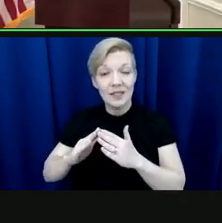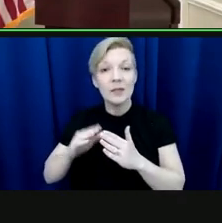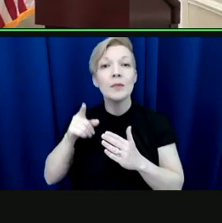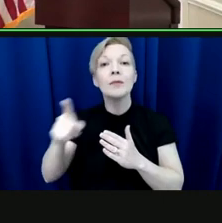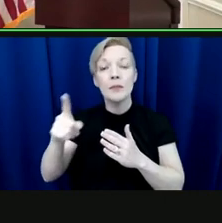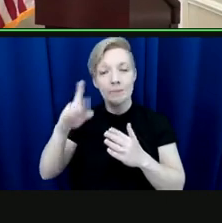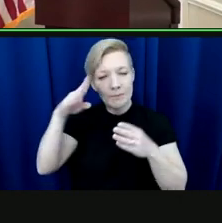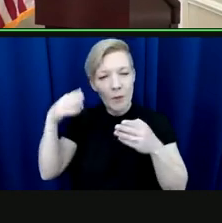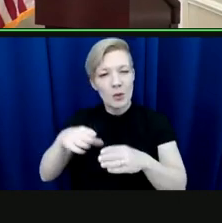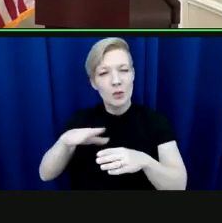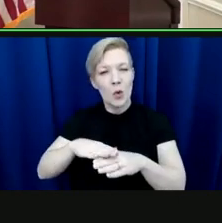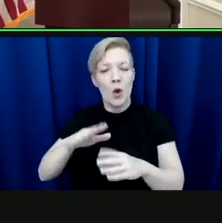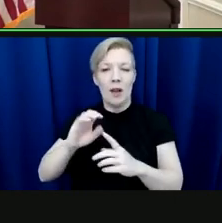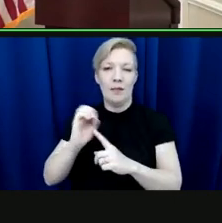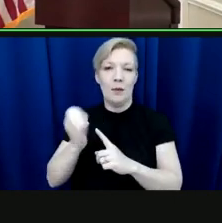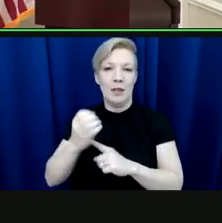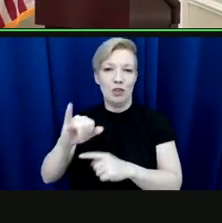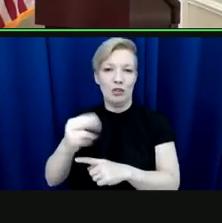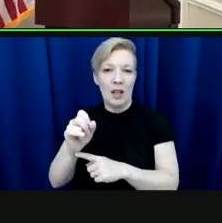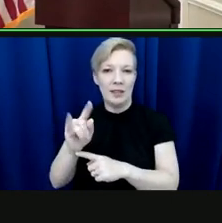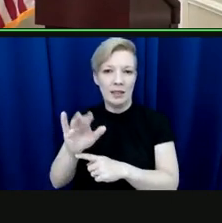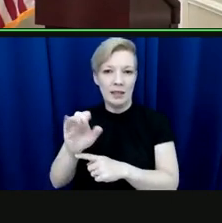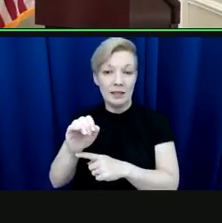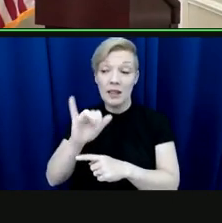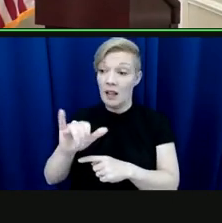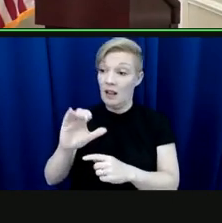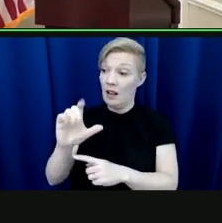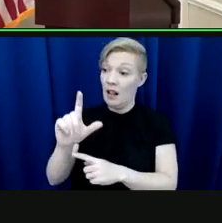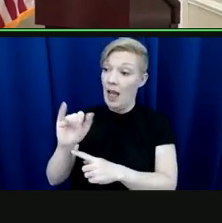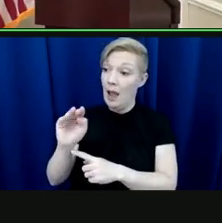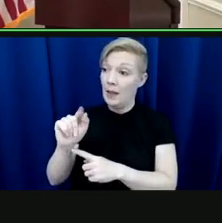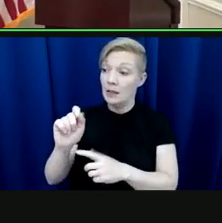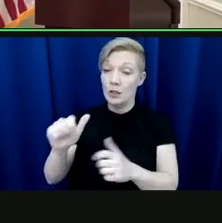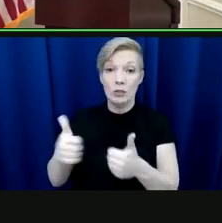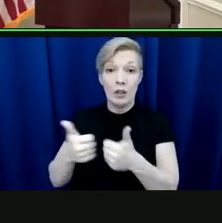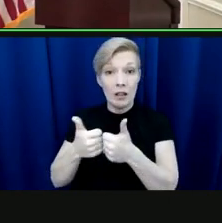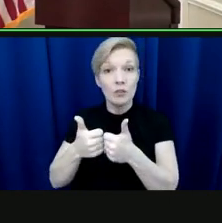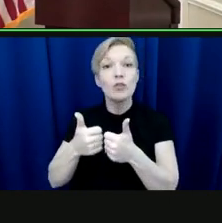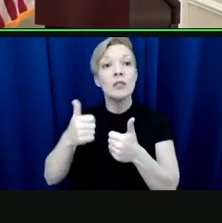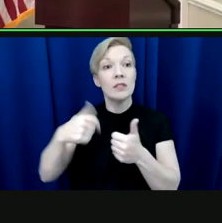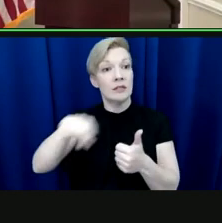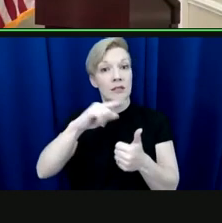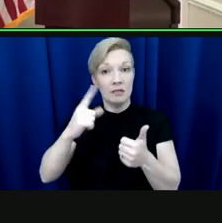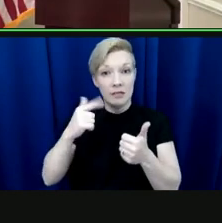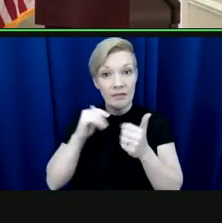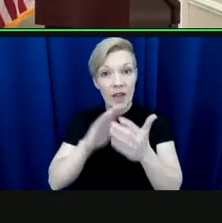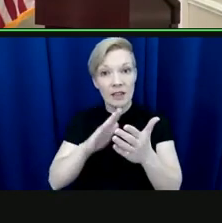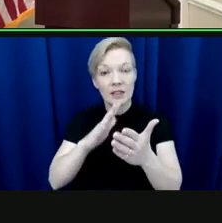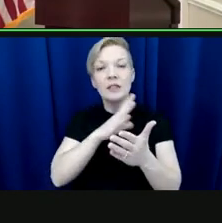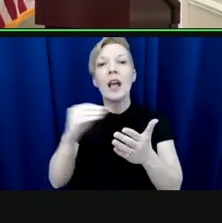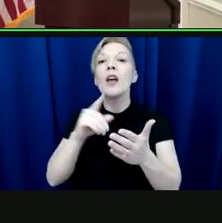and climate challenges the nation faces while advancing opportunities for job growth and economic development.